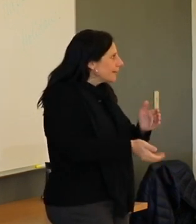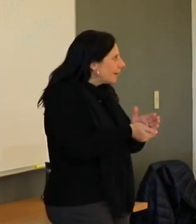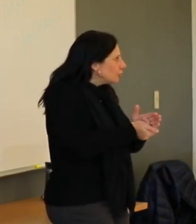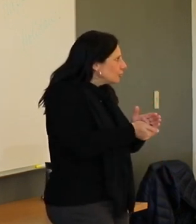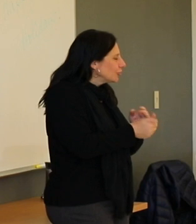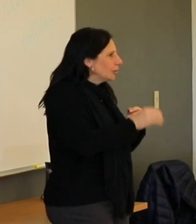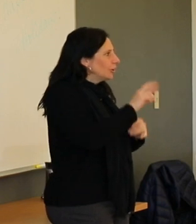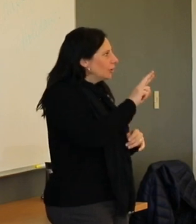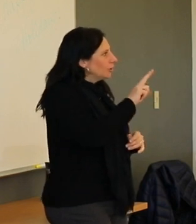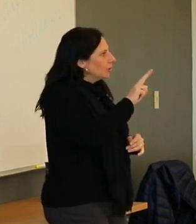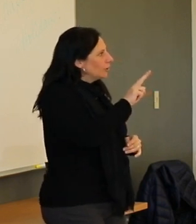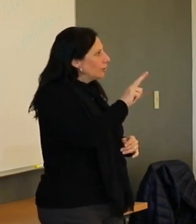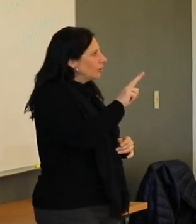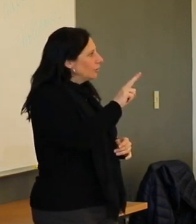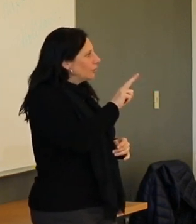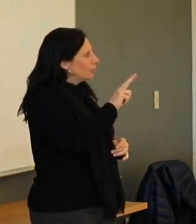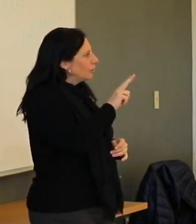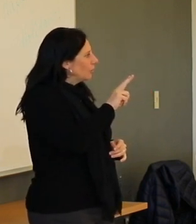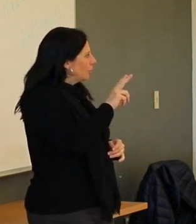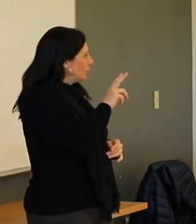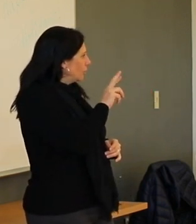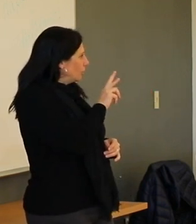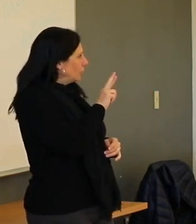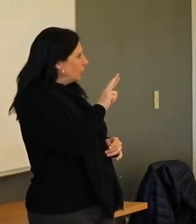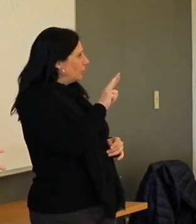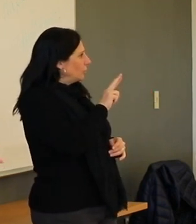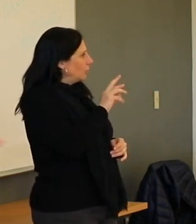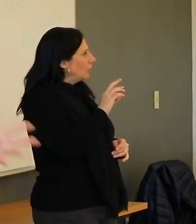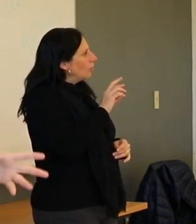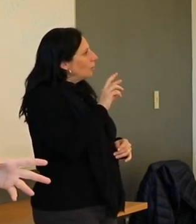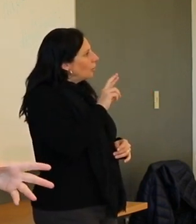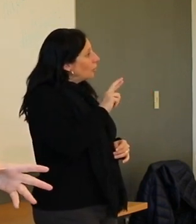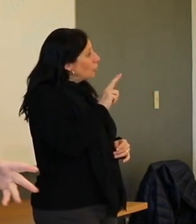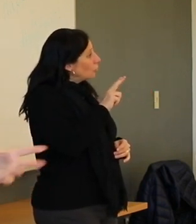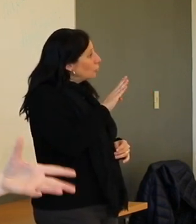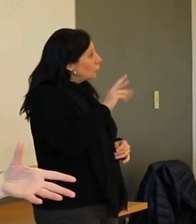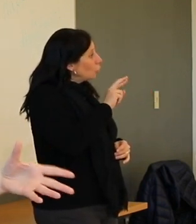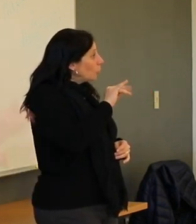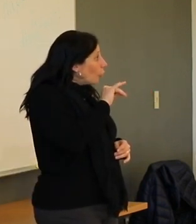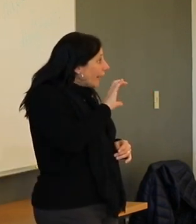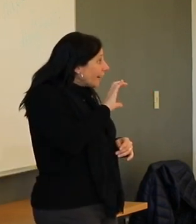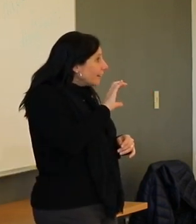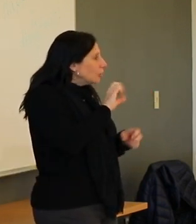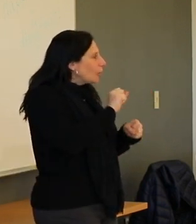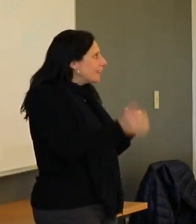If you have the actual problem or that you're administering, you can attach it.